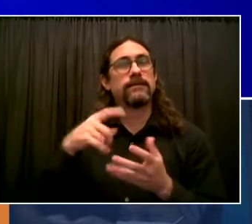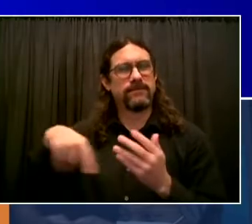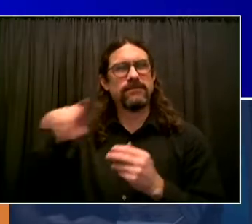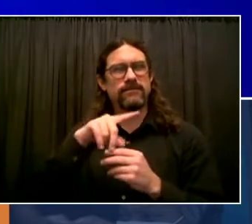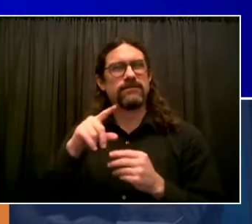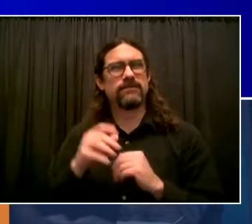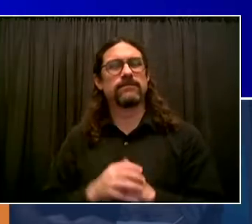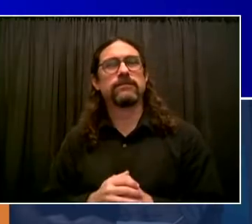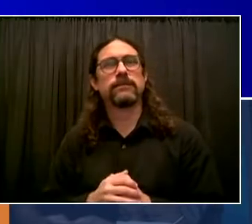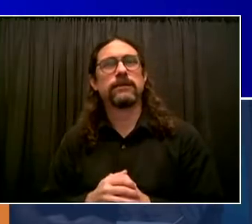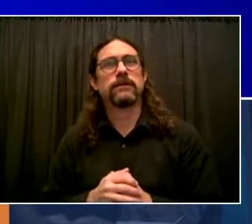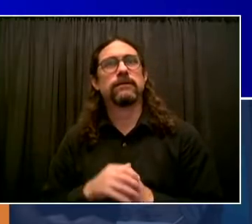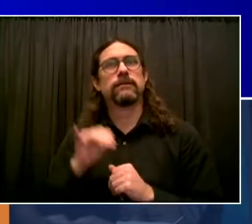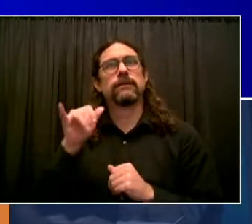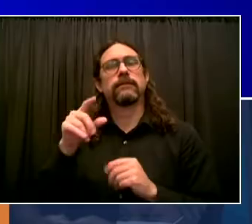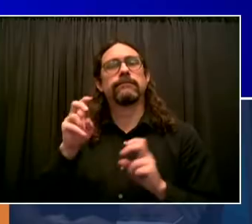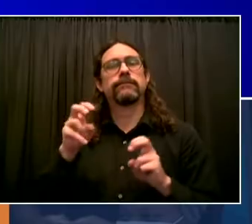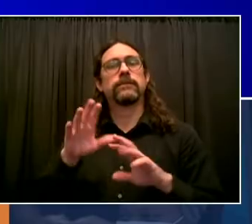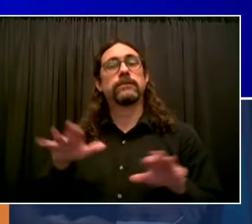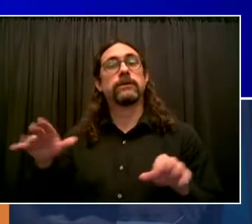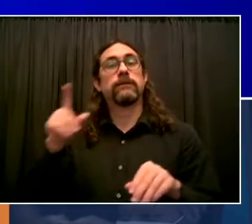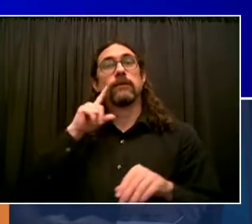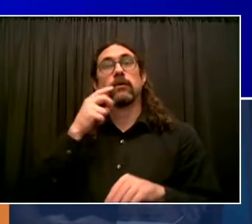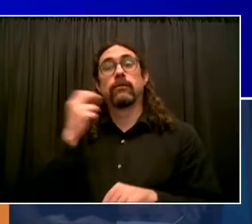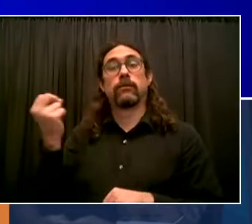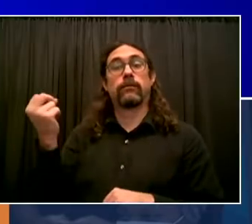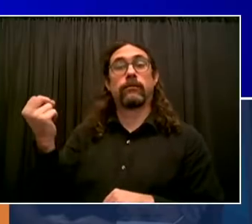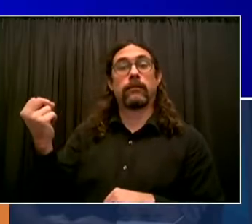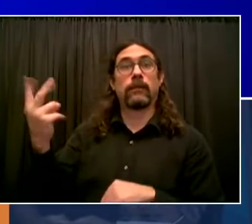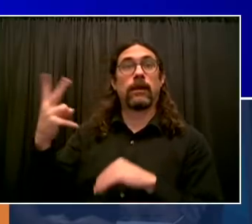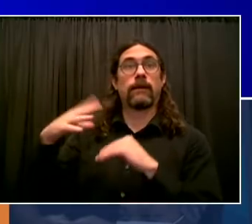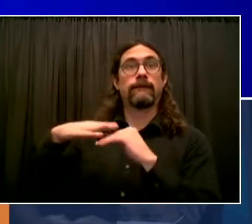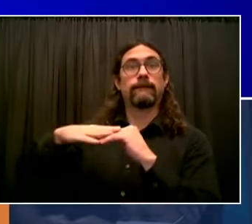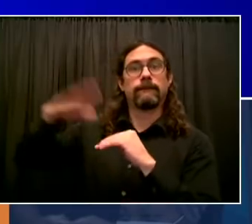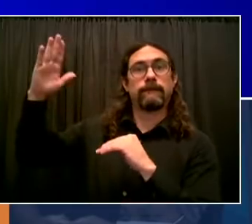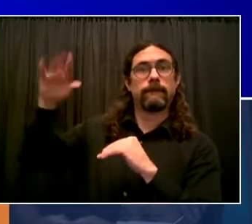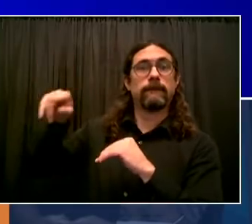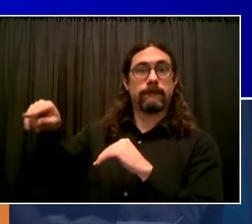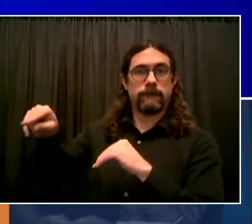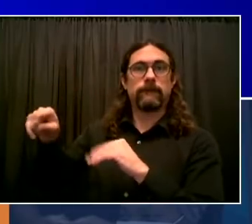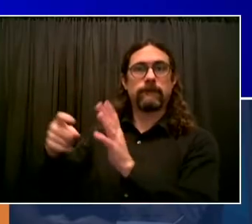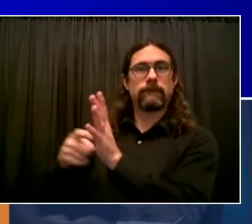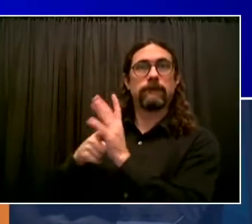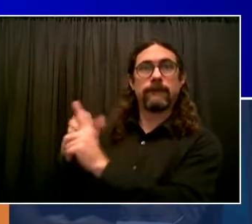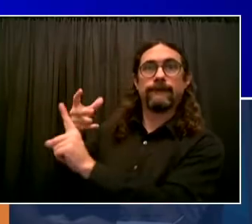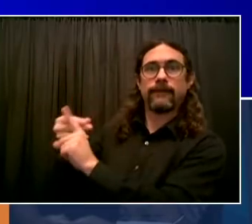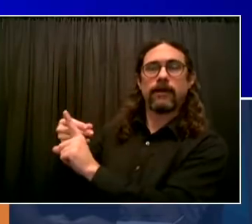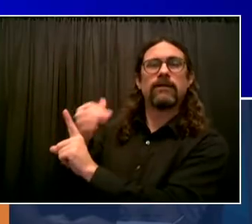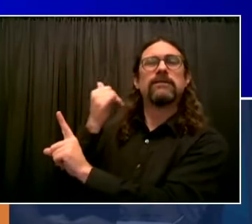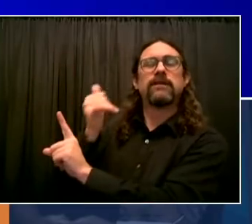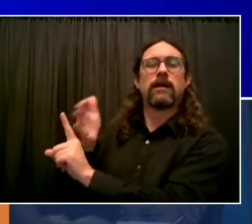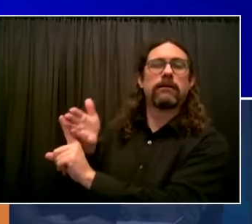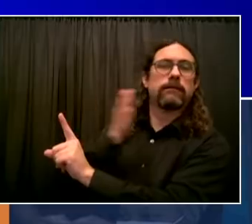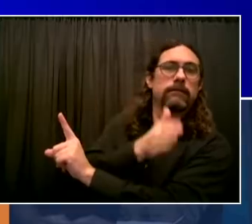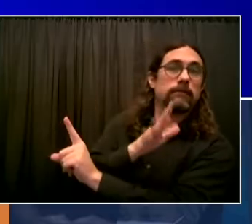OLT OF AIR OUT THAT COULD HAVE AN IMPACT EVERYONE AROUND THEM. THAT HAS APPLIED TO KIDS 12 YEARS OLD AND UP.